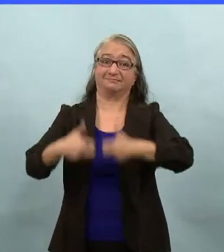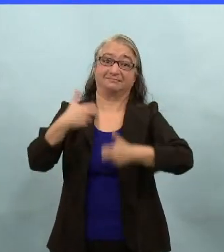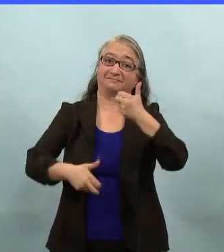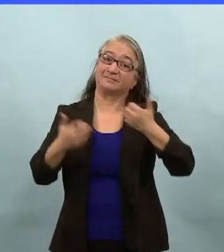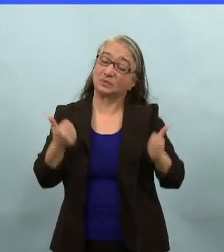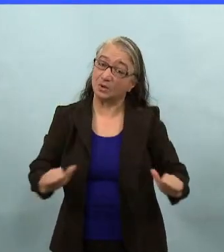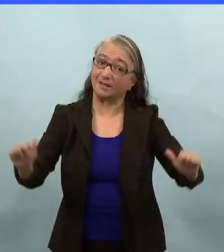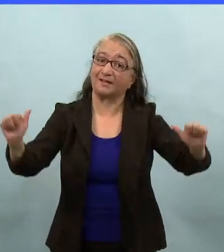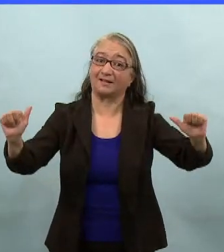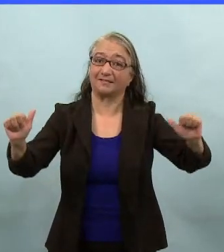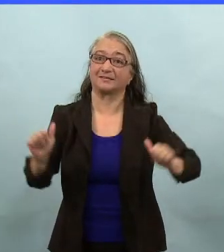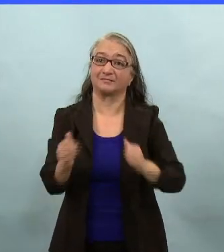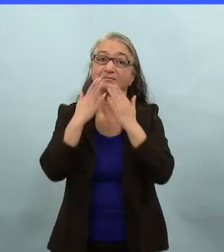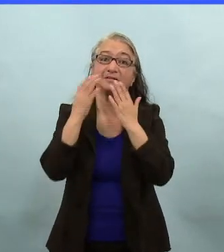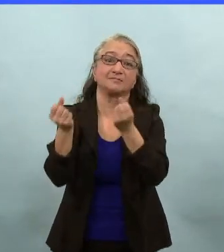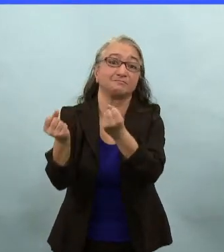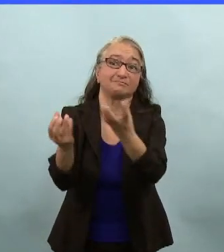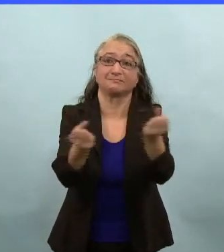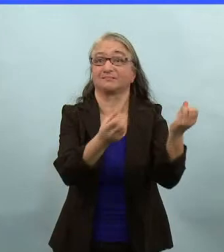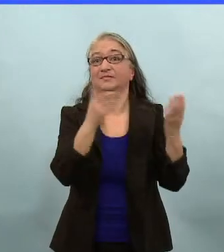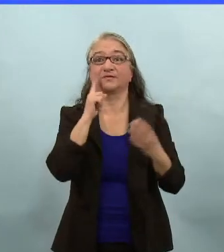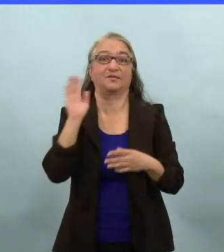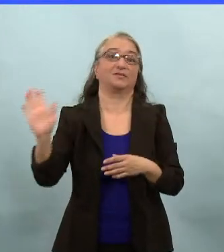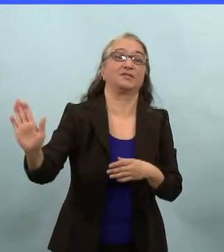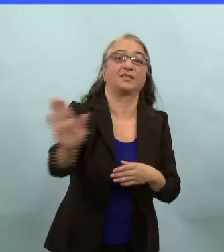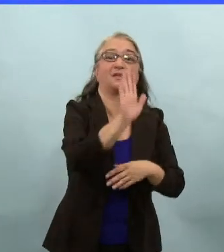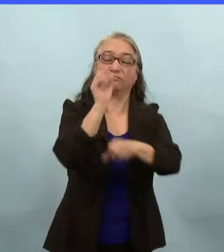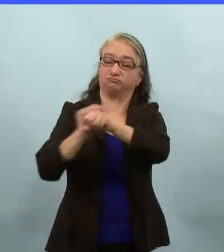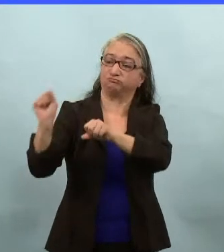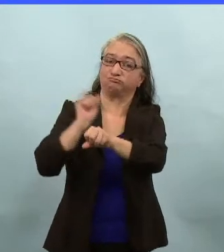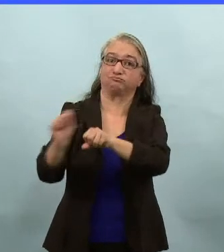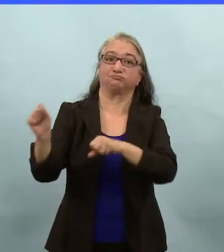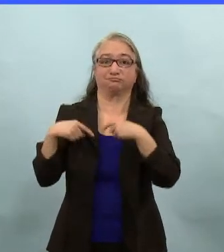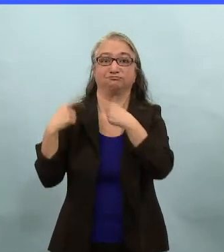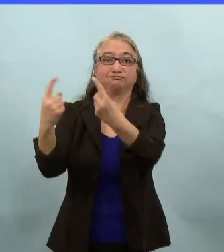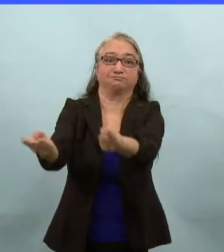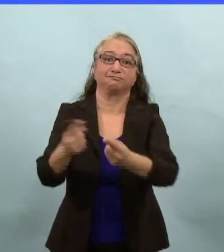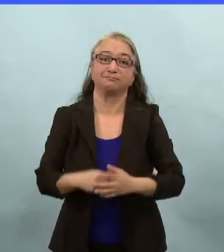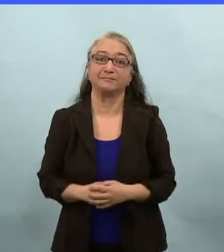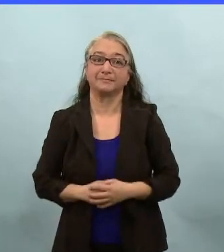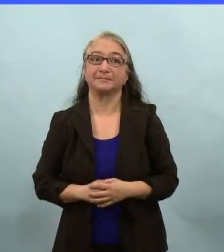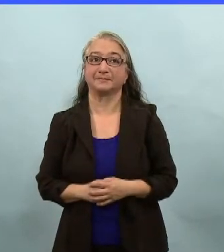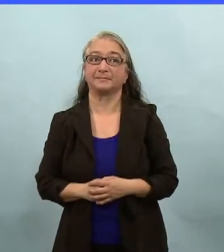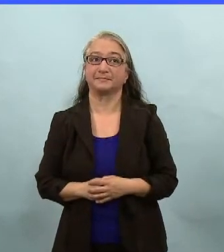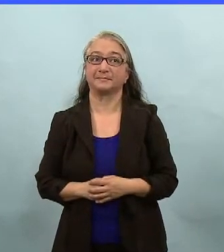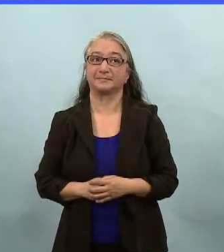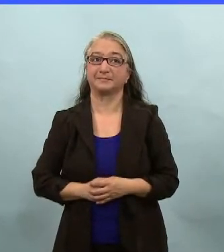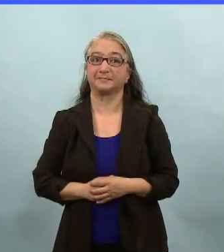all the efforts that you're making during this difficult time okay thank you youtube for those